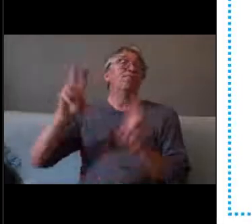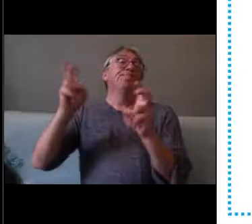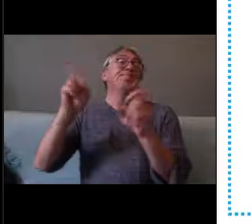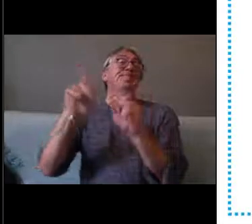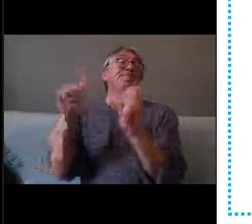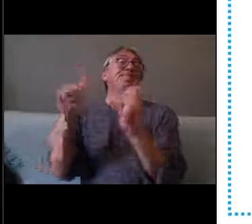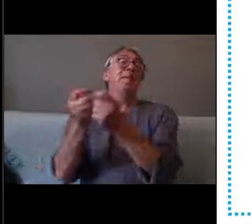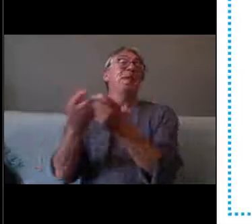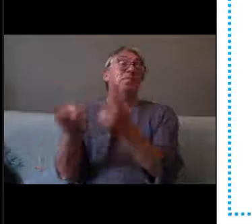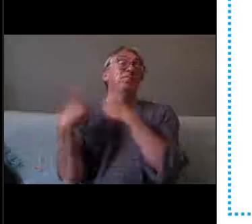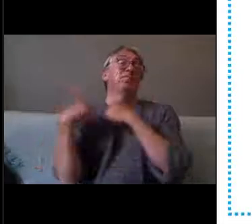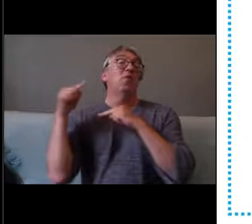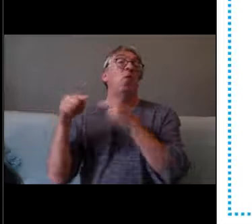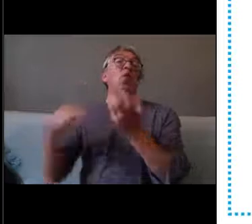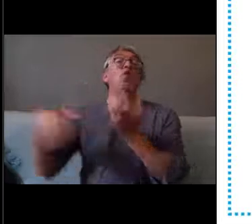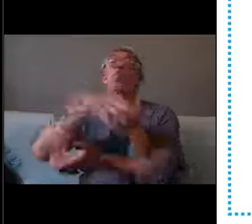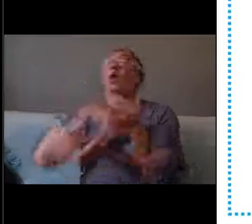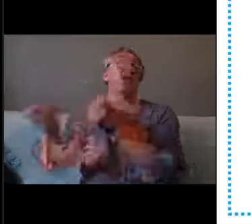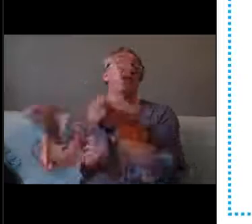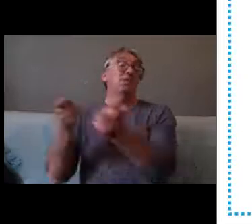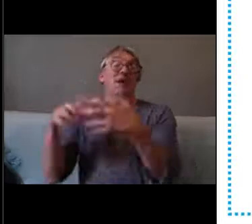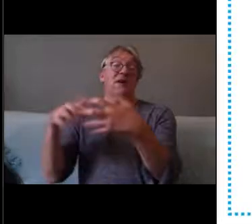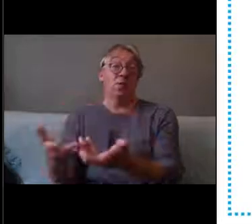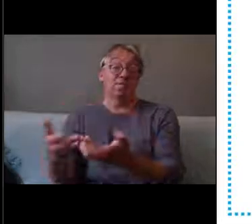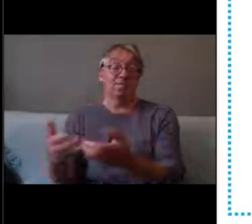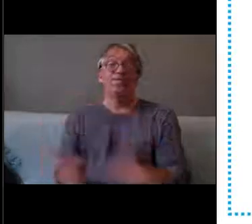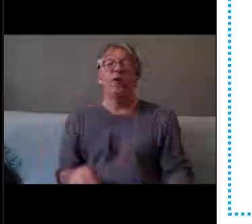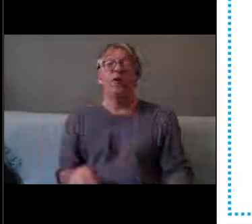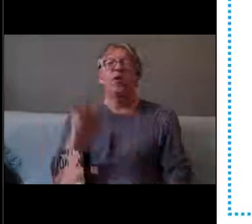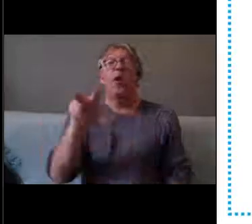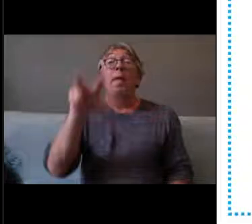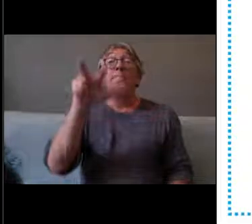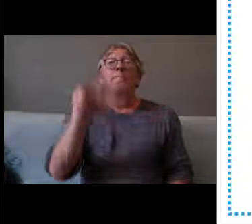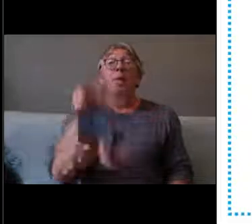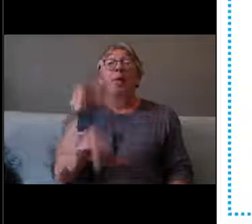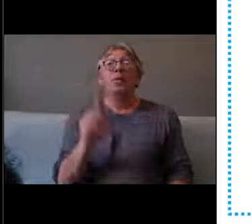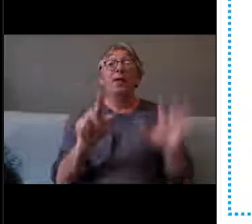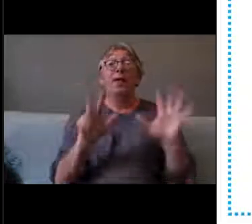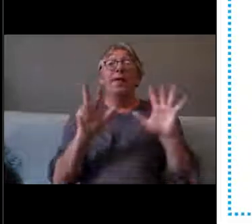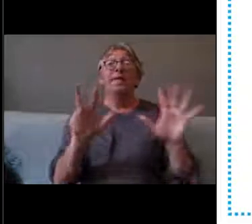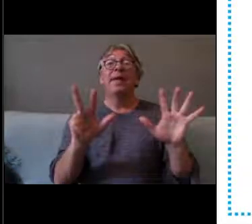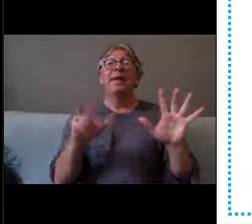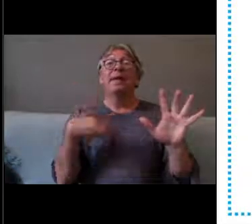We took a decision on March 18 to bring our volunteers back to Ireland if it was at all possible.